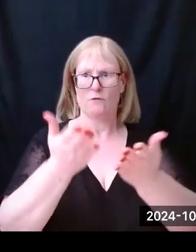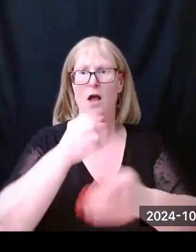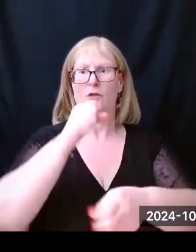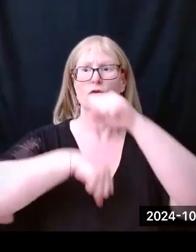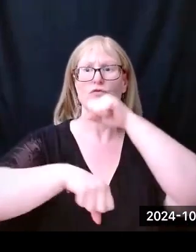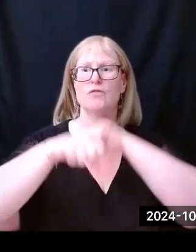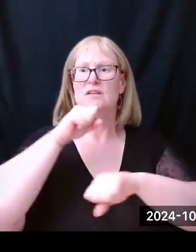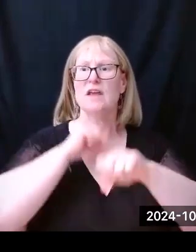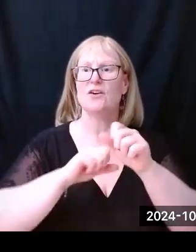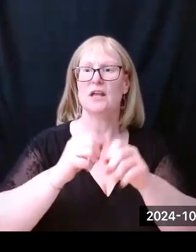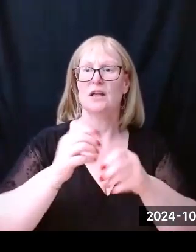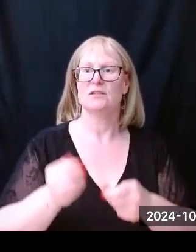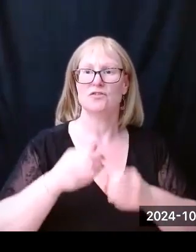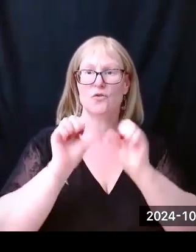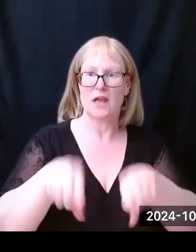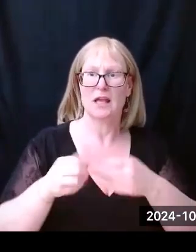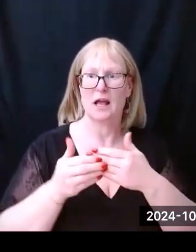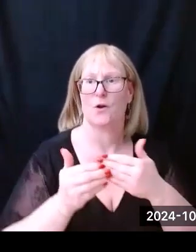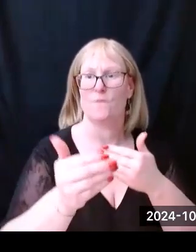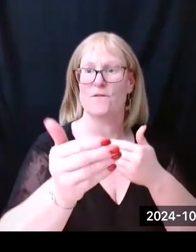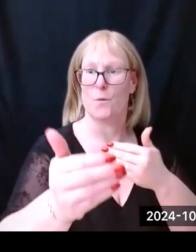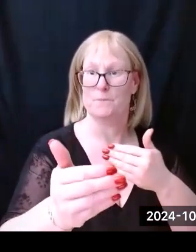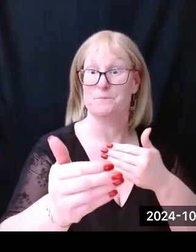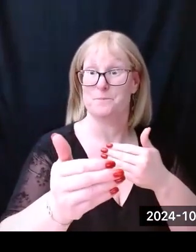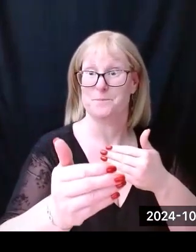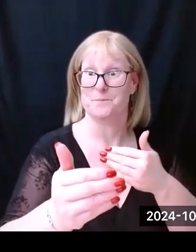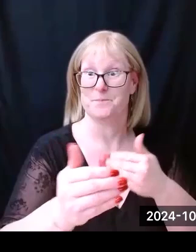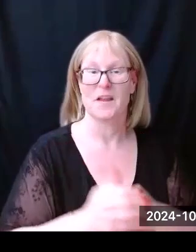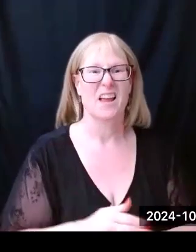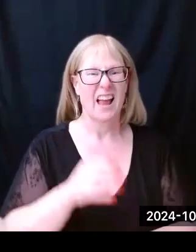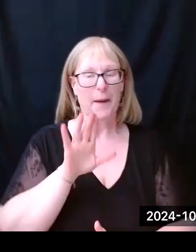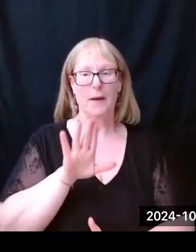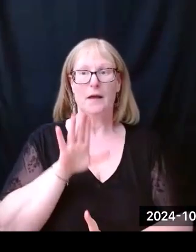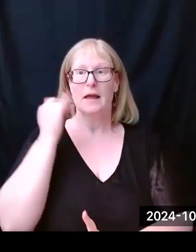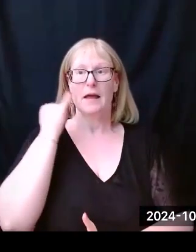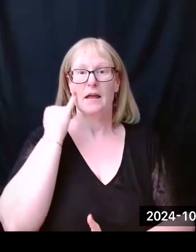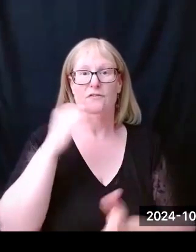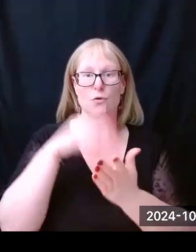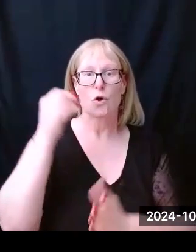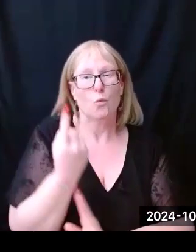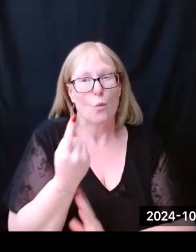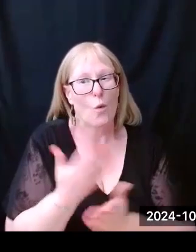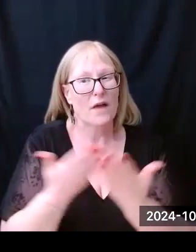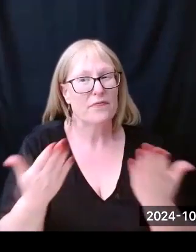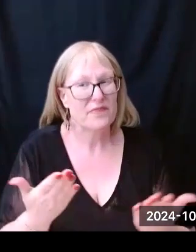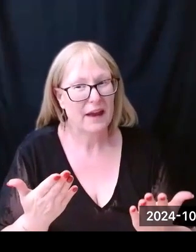Well, here's the most important thing. If you take one thing away from this talk for how do we help kids be resilient,